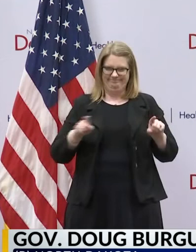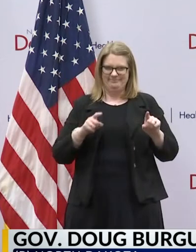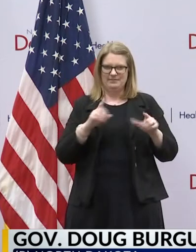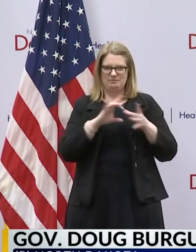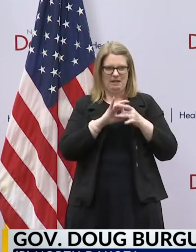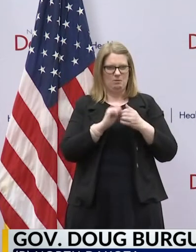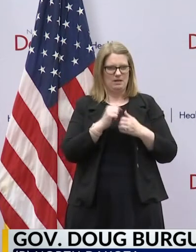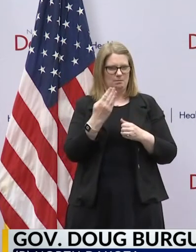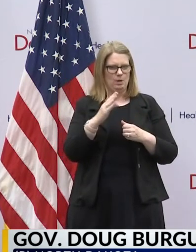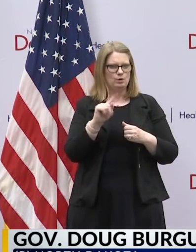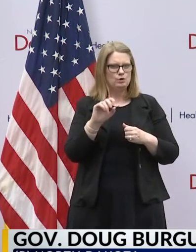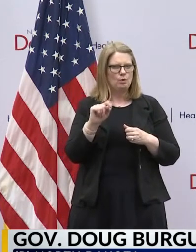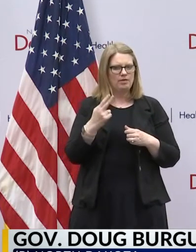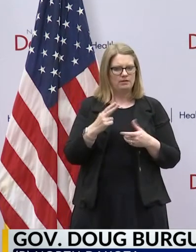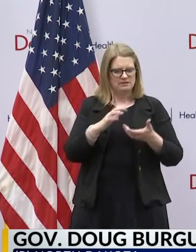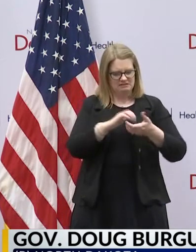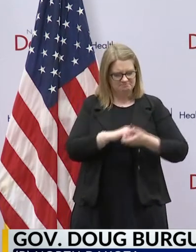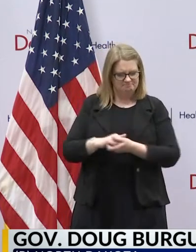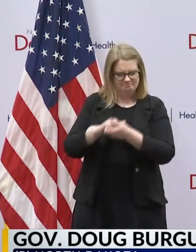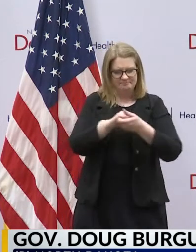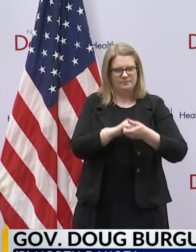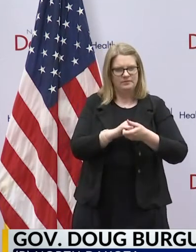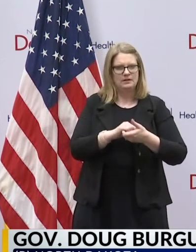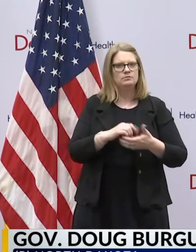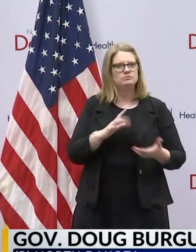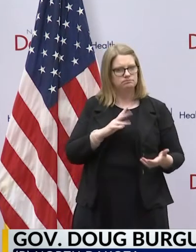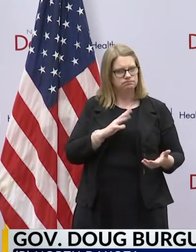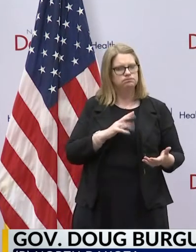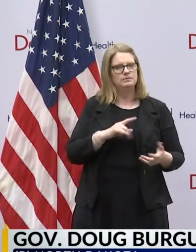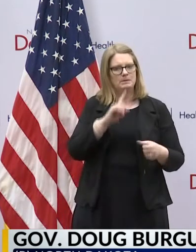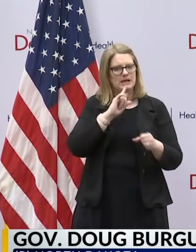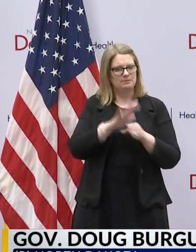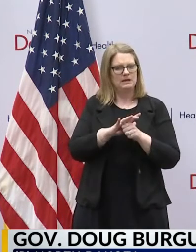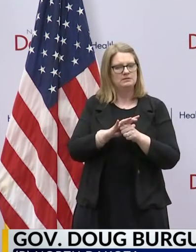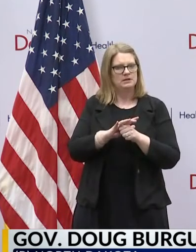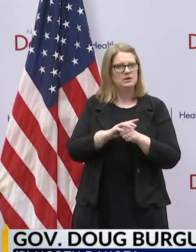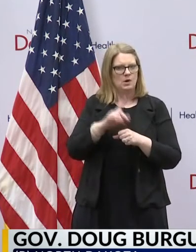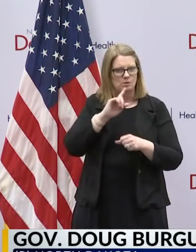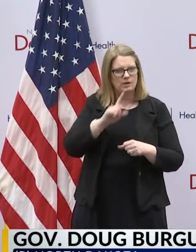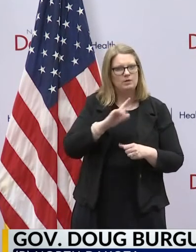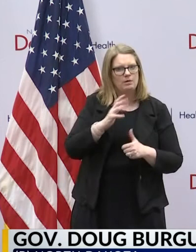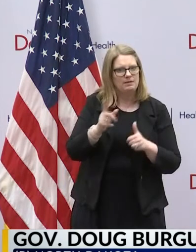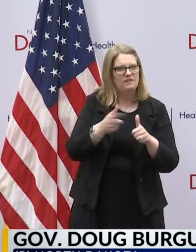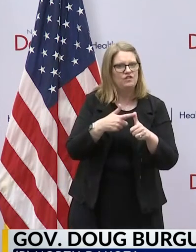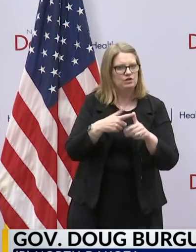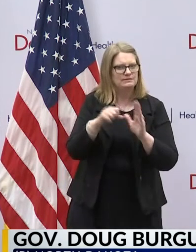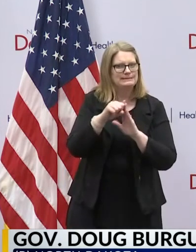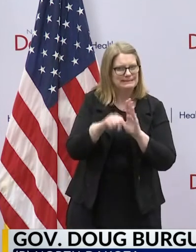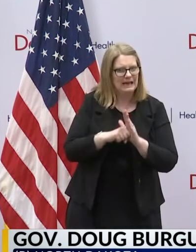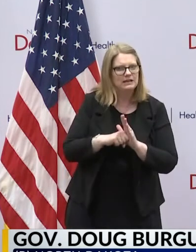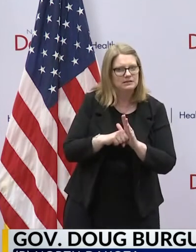WITHOUT INTRANSMISSIBLE OPERABILITY BETWEEN THEIR TWO DIFFERENT APPROACHES AN BLUE TOOTH, BUT WITH THEY CAME OUT